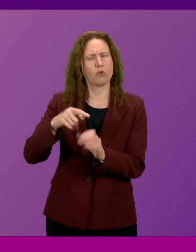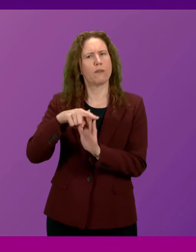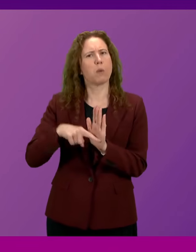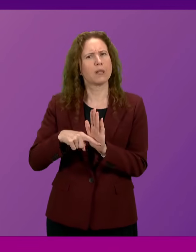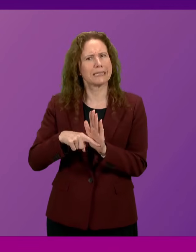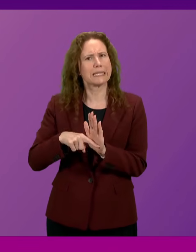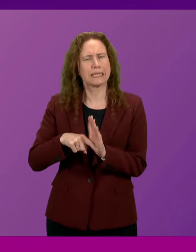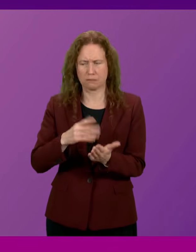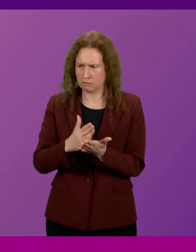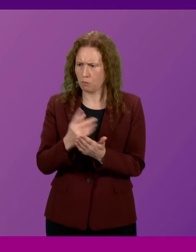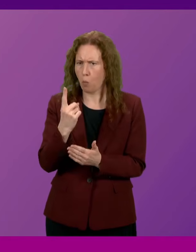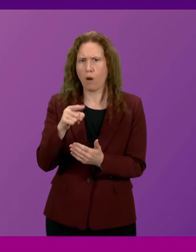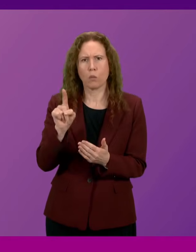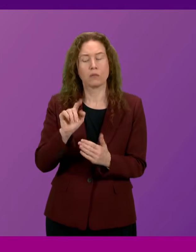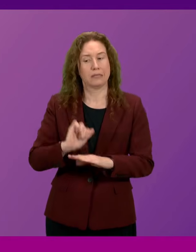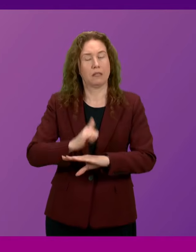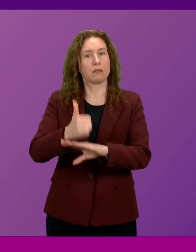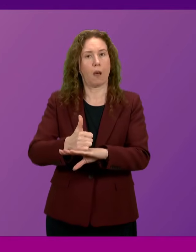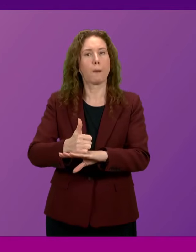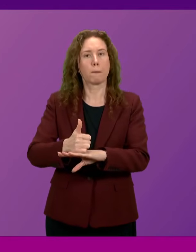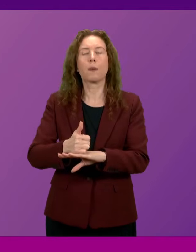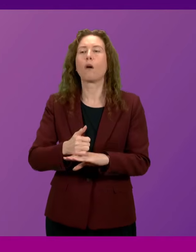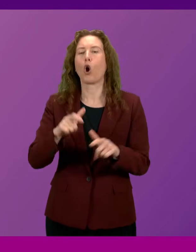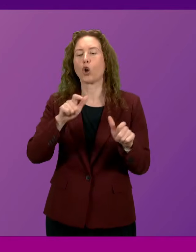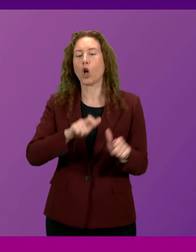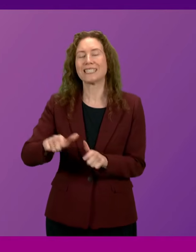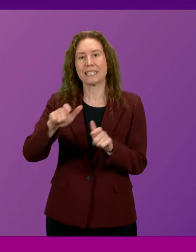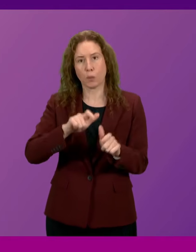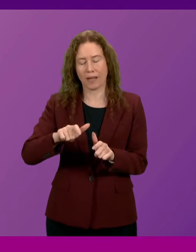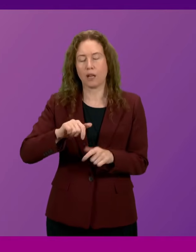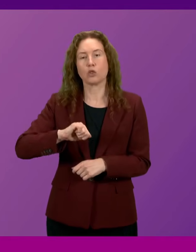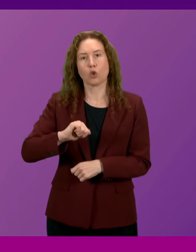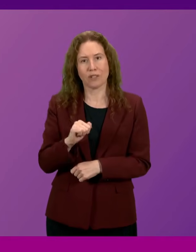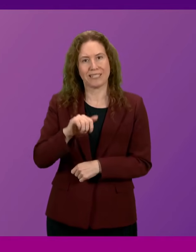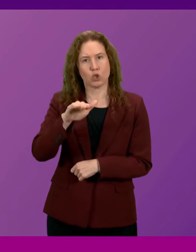not least of which is the establishment of the continuing Scottish child abuse inquiry,